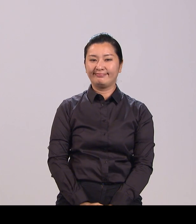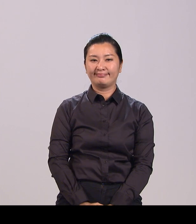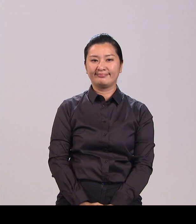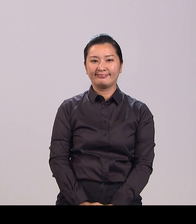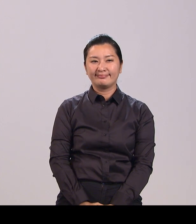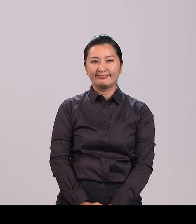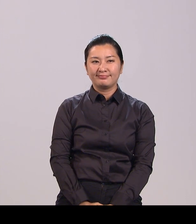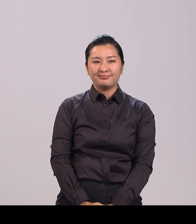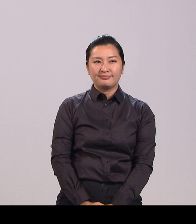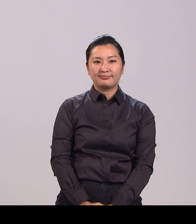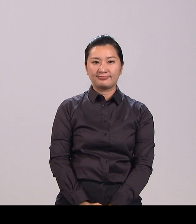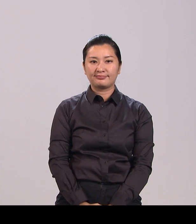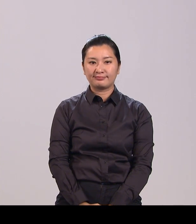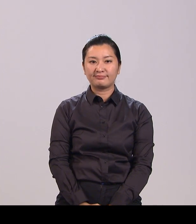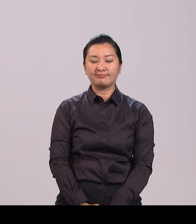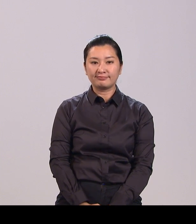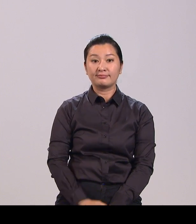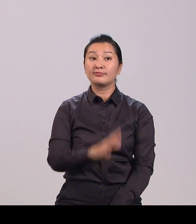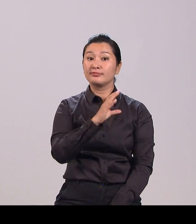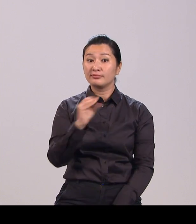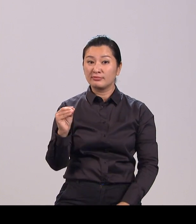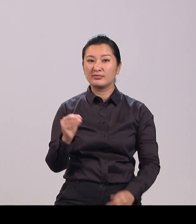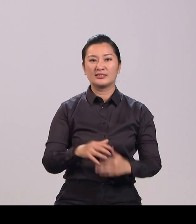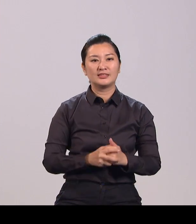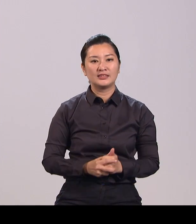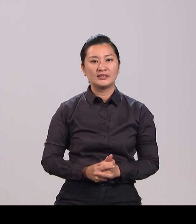four Singaporeans who had been radicalized and were planning to go to Syria.